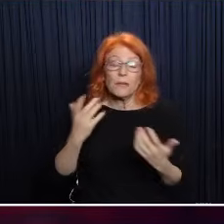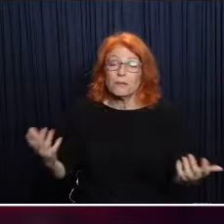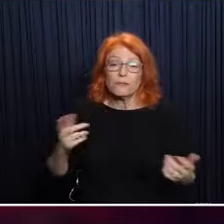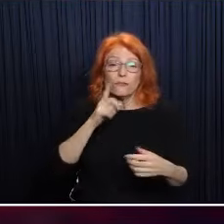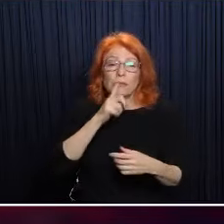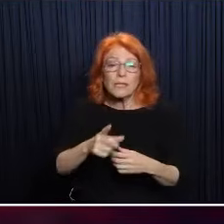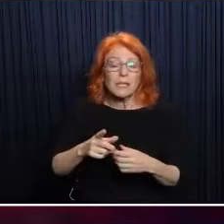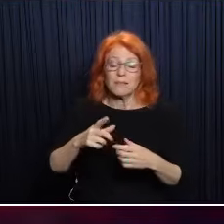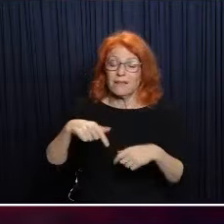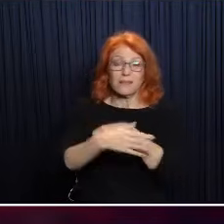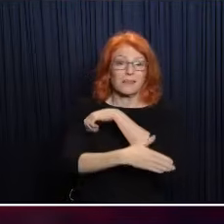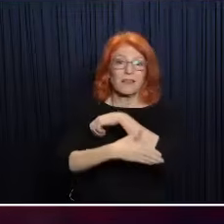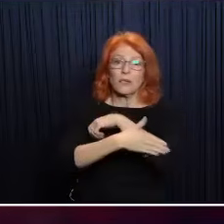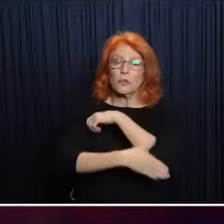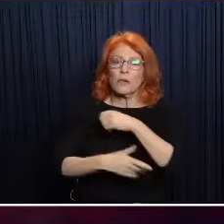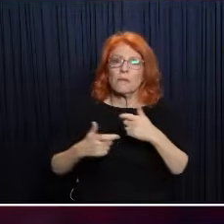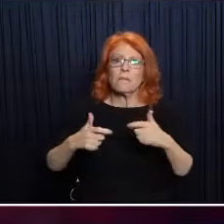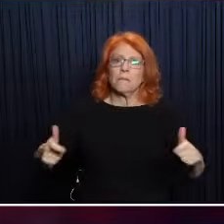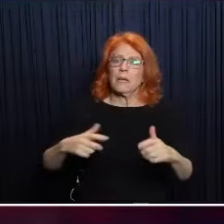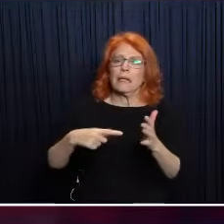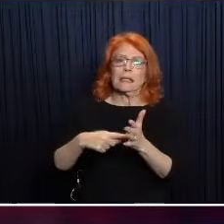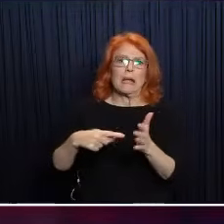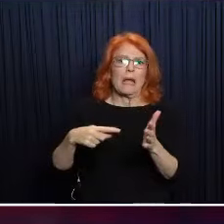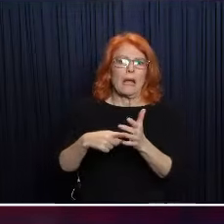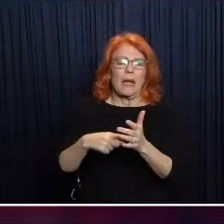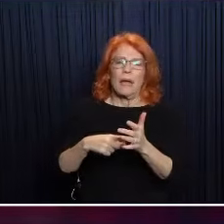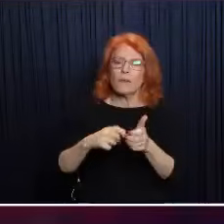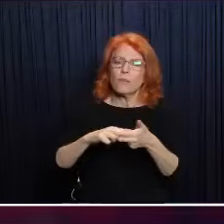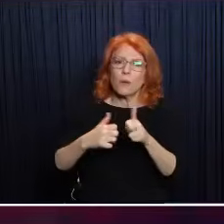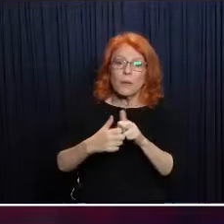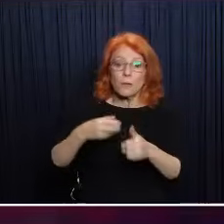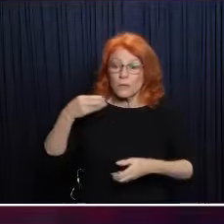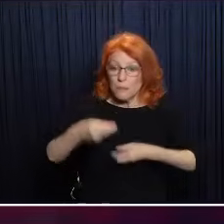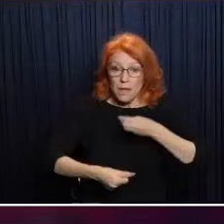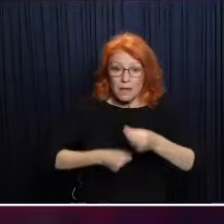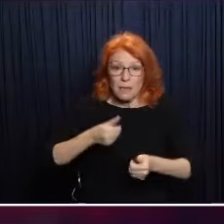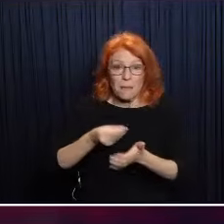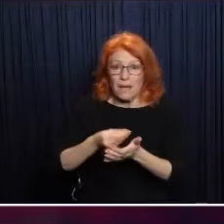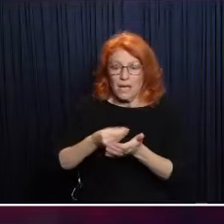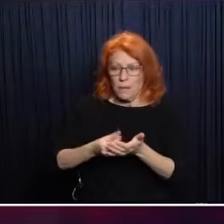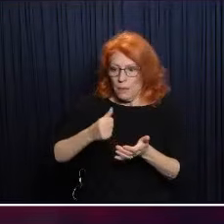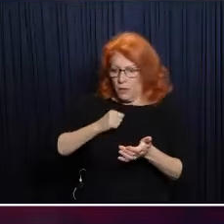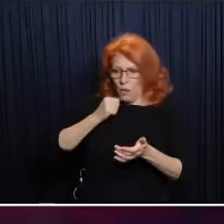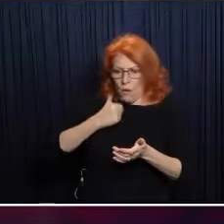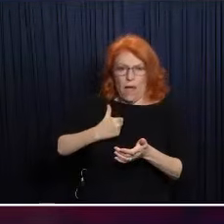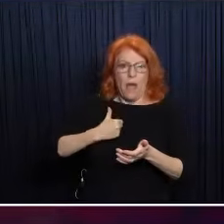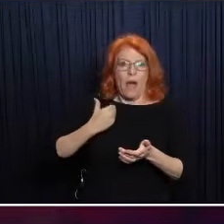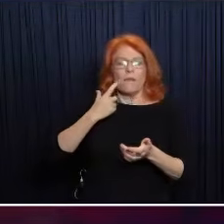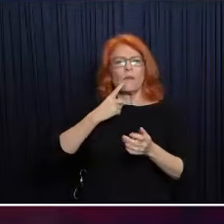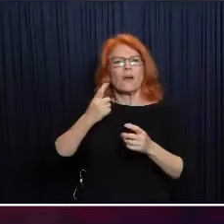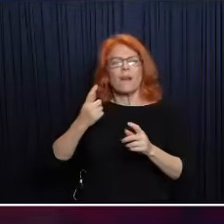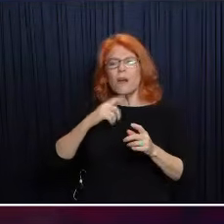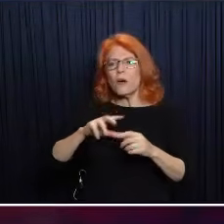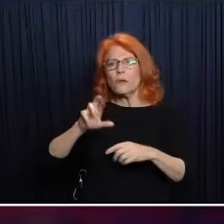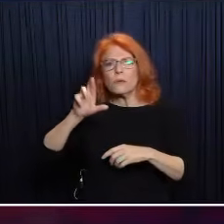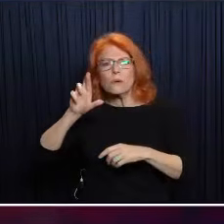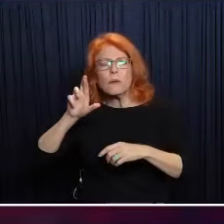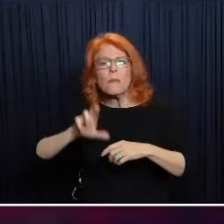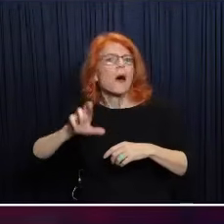DISCIPLINE IN HOW WE ADDRESS THE INFLATION ISSUE. AT THE END OF THE DAY, THIS